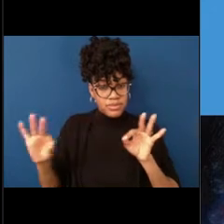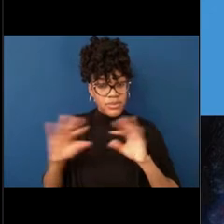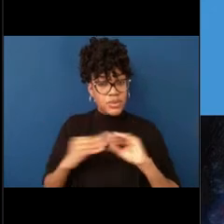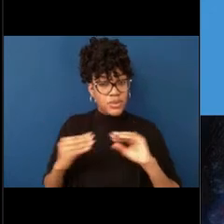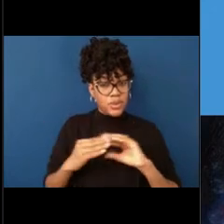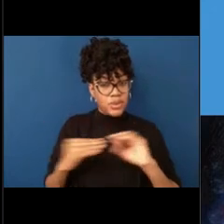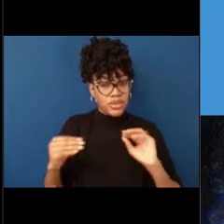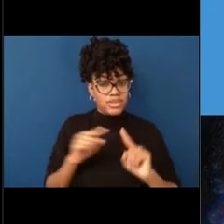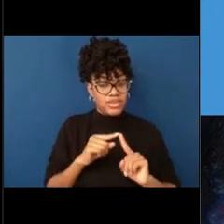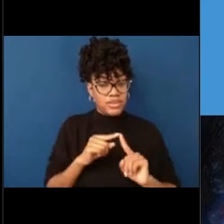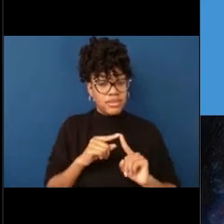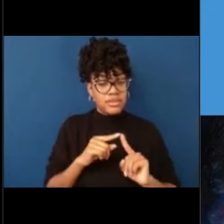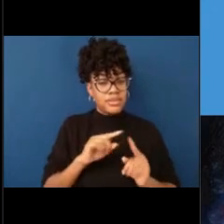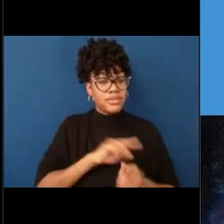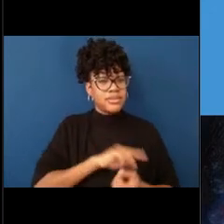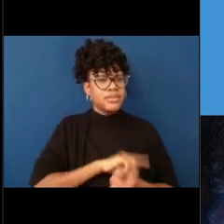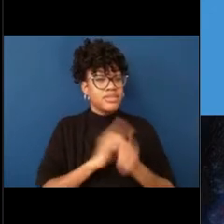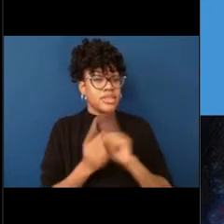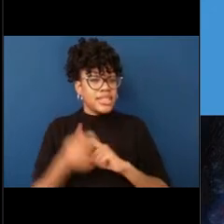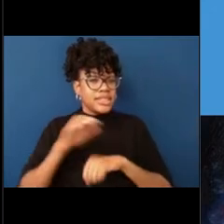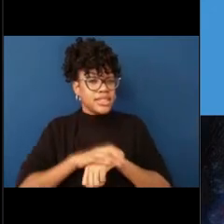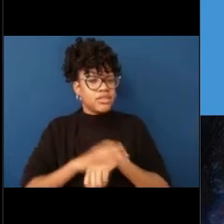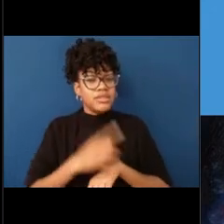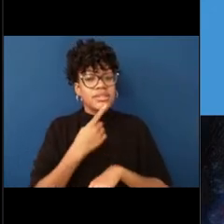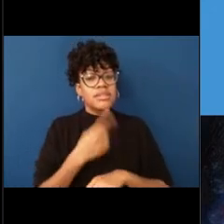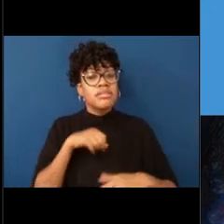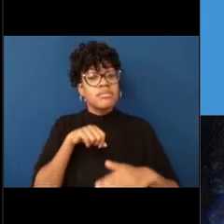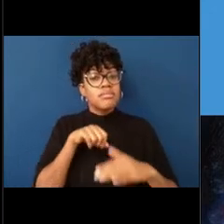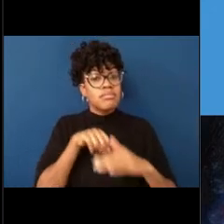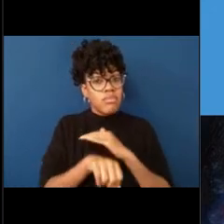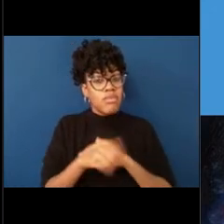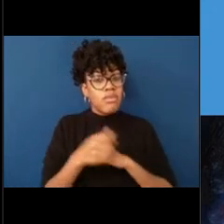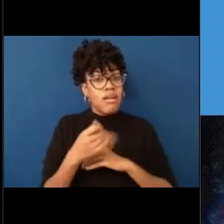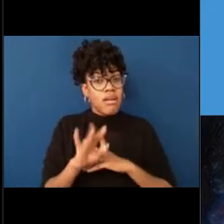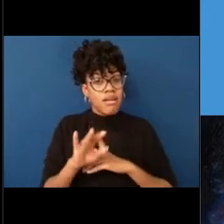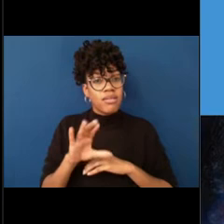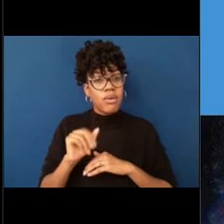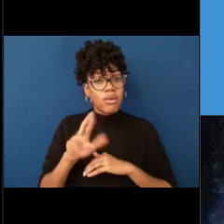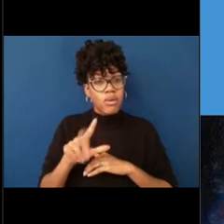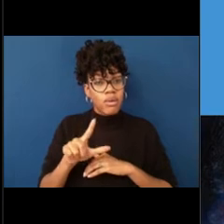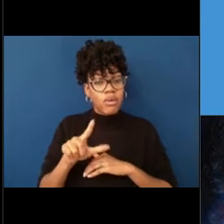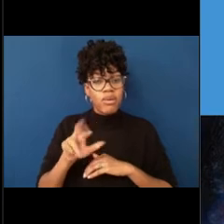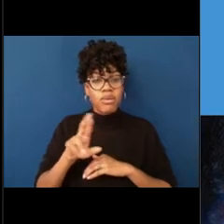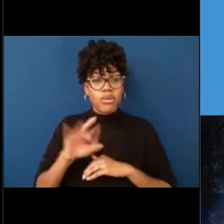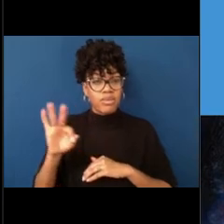Bore in the coral polyp, born of him, a coral colony emerged.